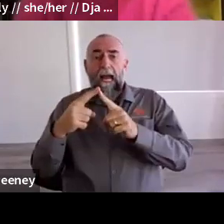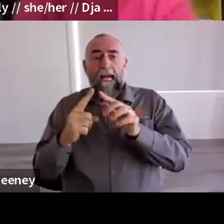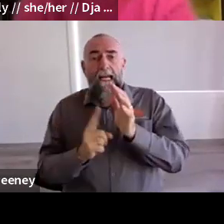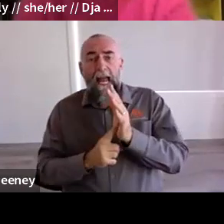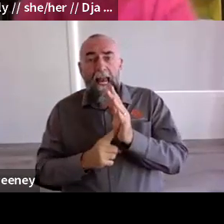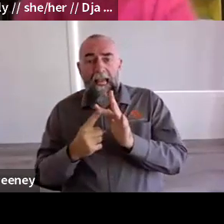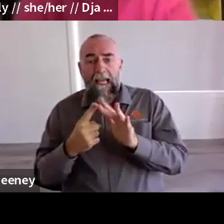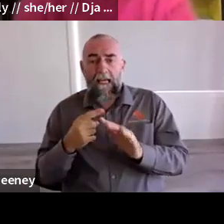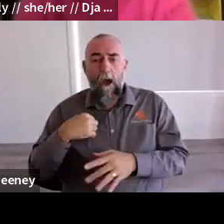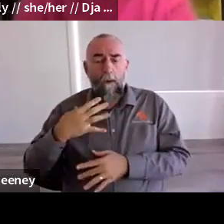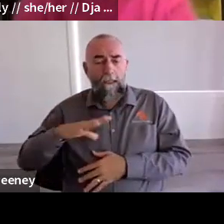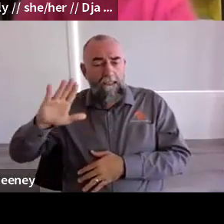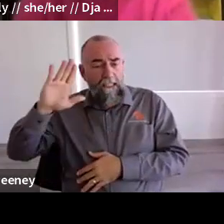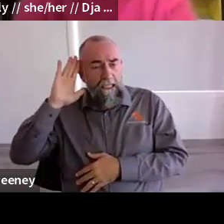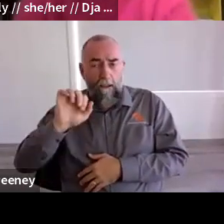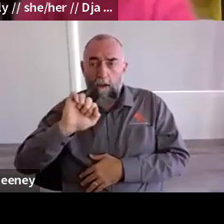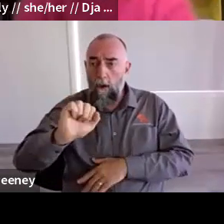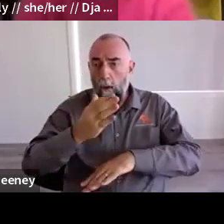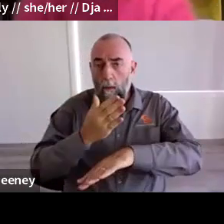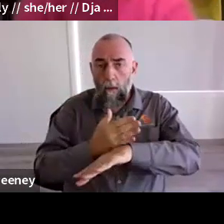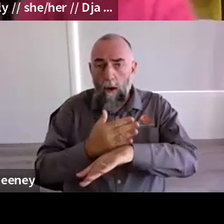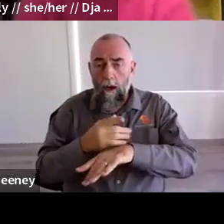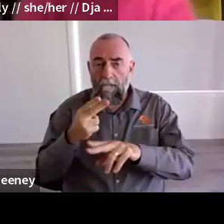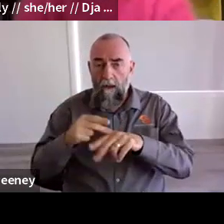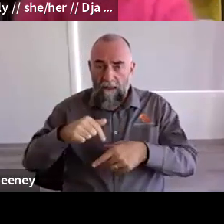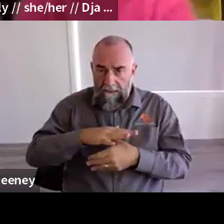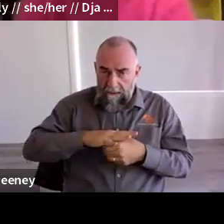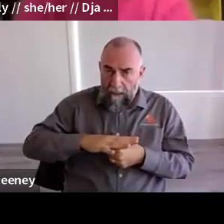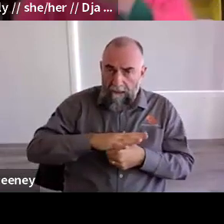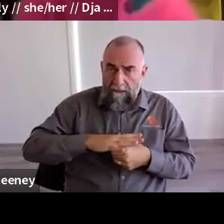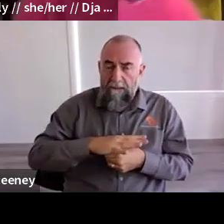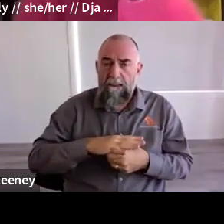other as we navigate that space I think is key.